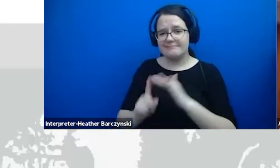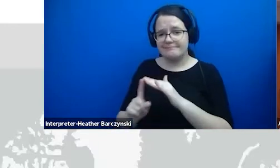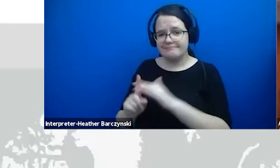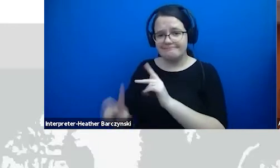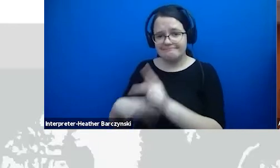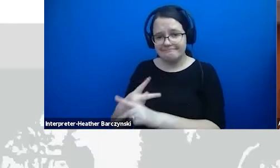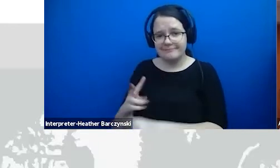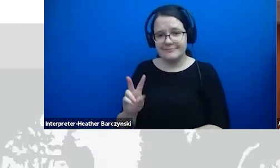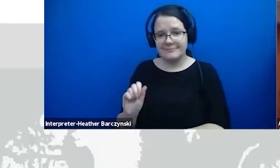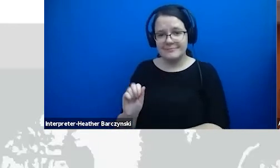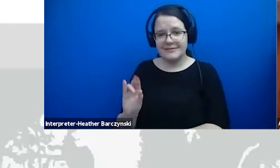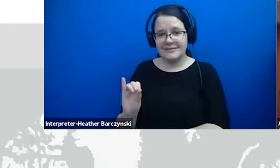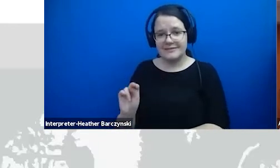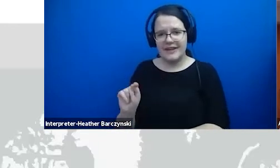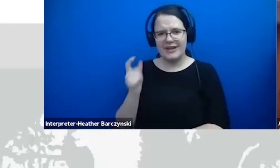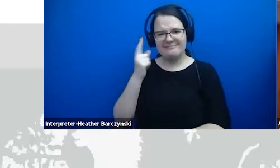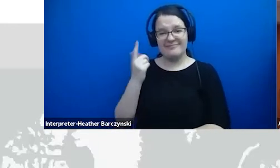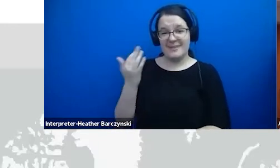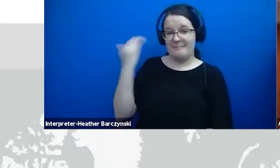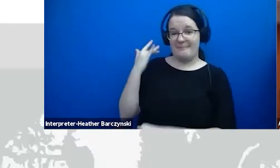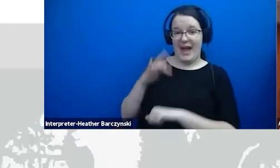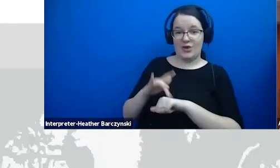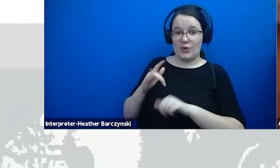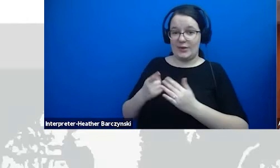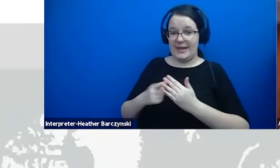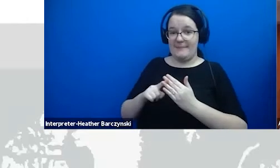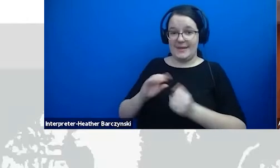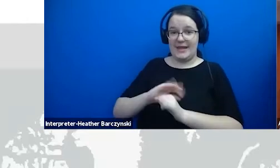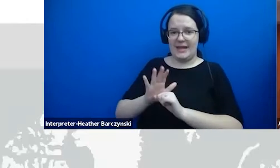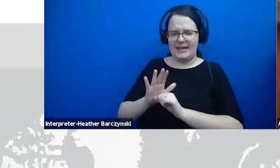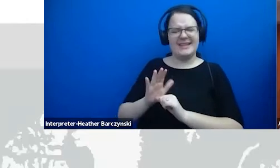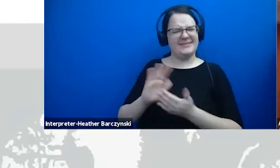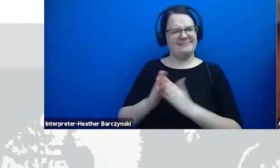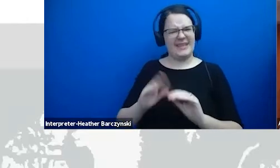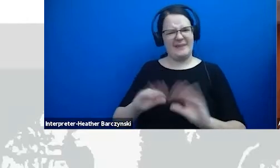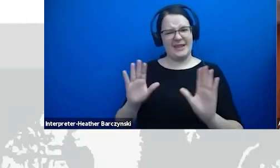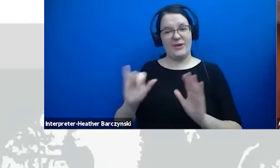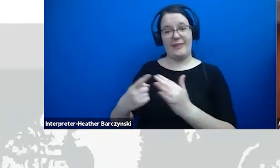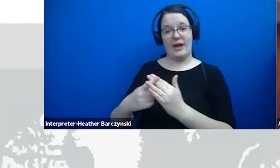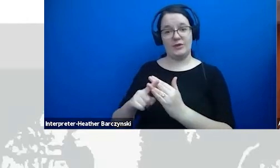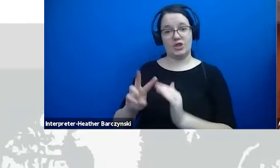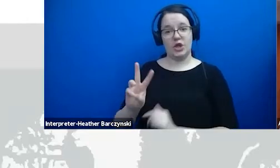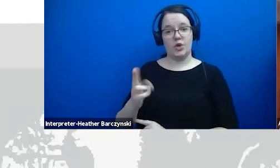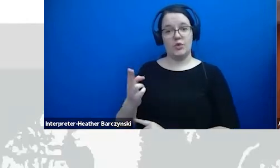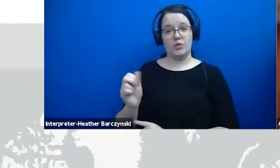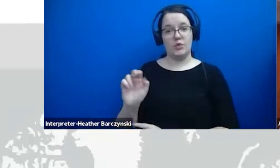beginning of the epidemic that the original wuhan isolate which was had a mutation in the